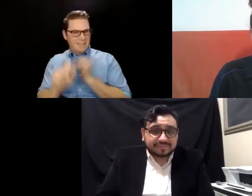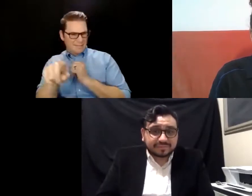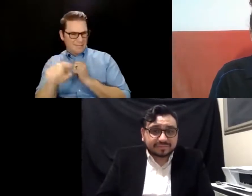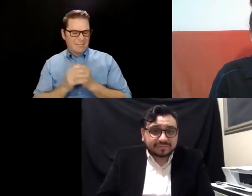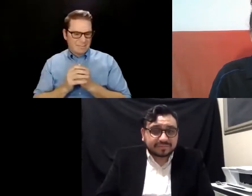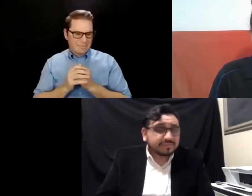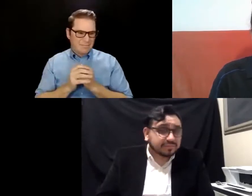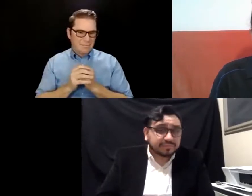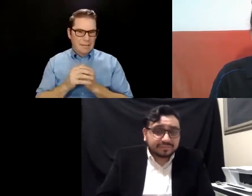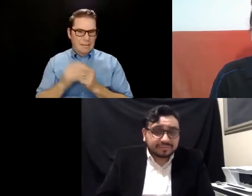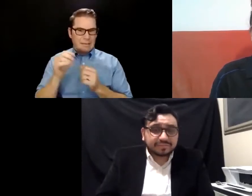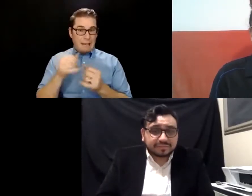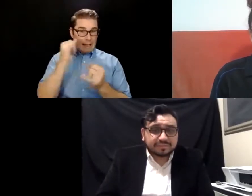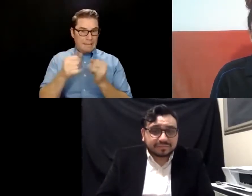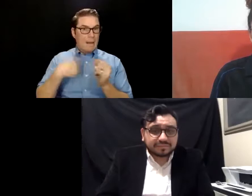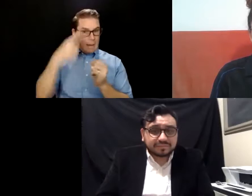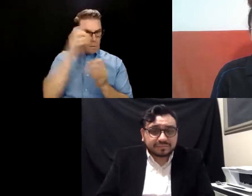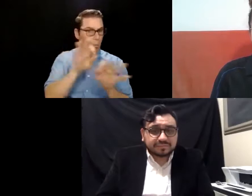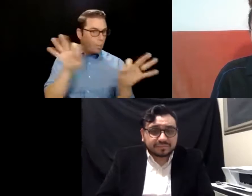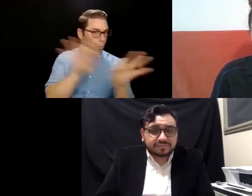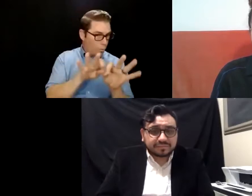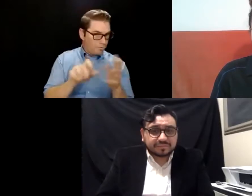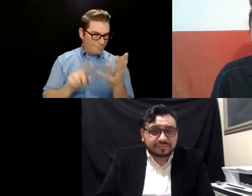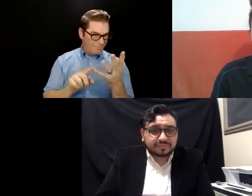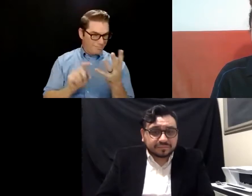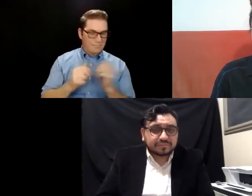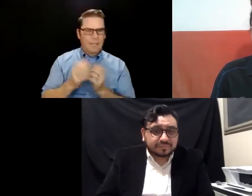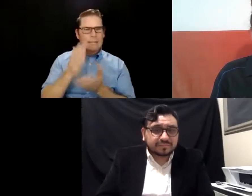really important. So um, so some students may be in the mindset of, "Well, I don't need